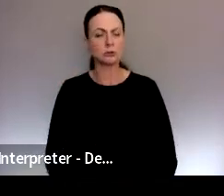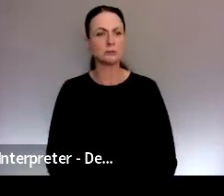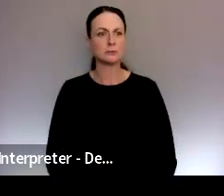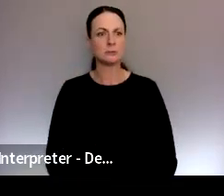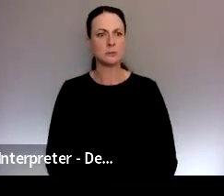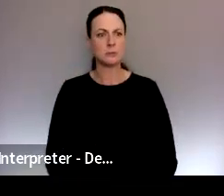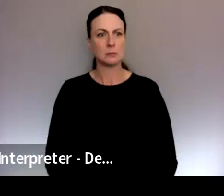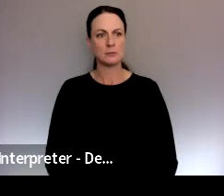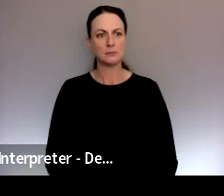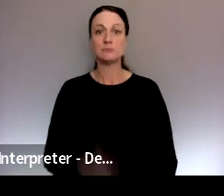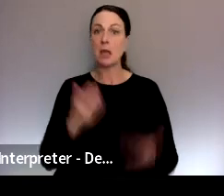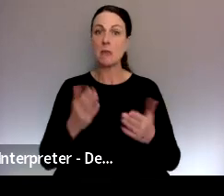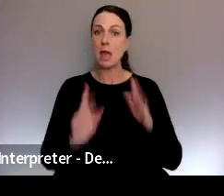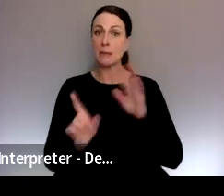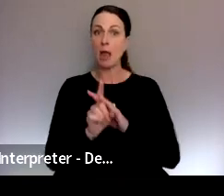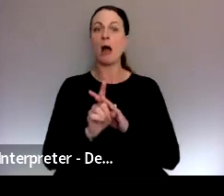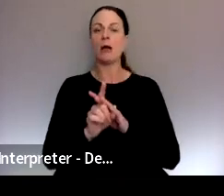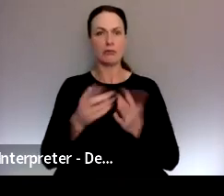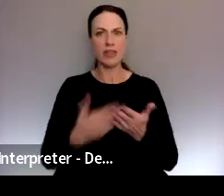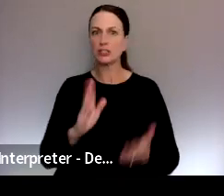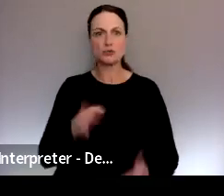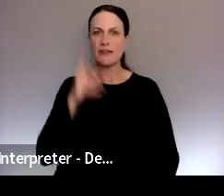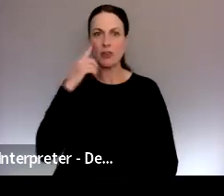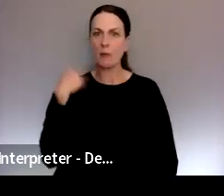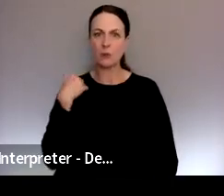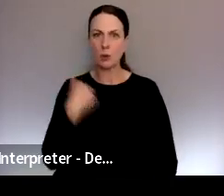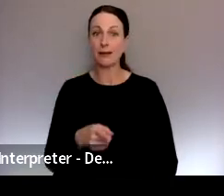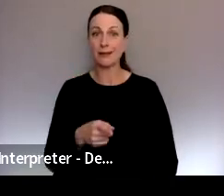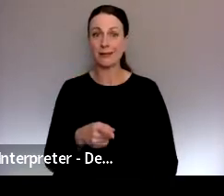and it may bring up some things you've never thought about.